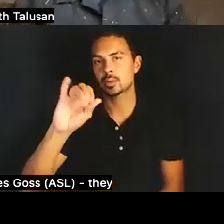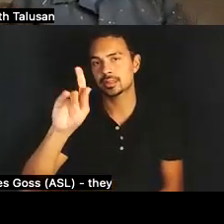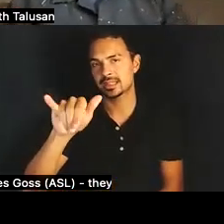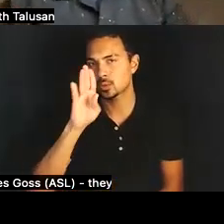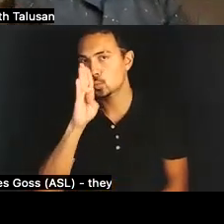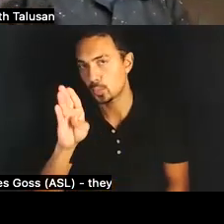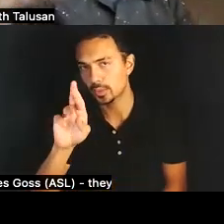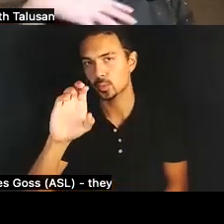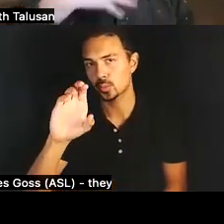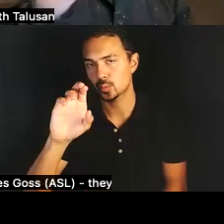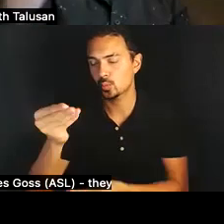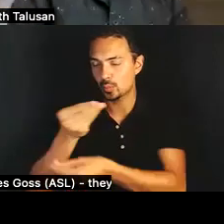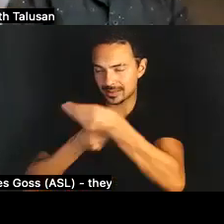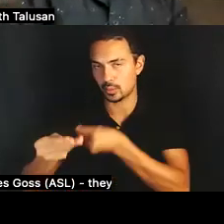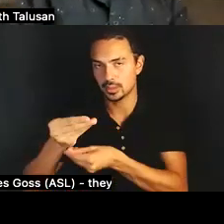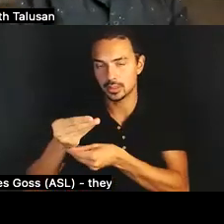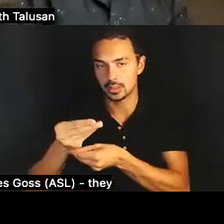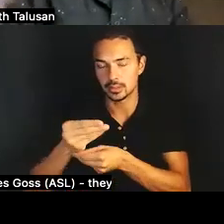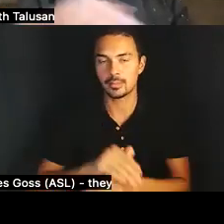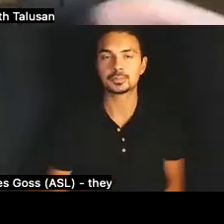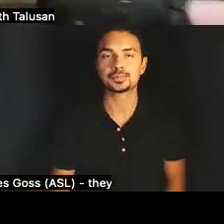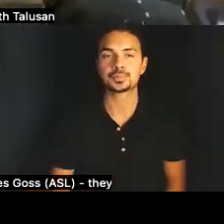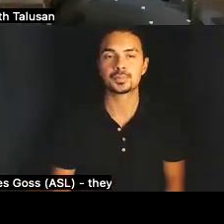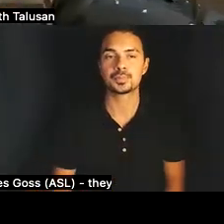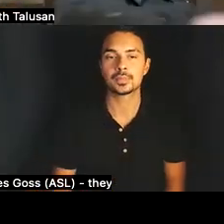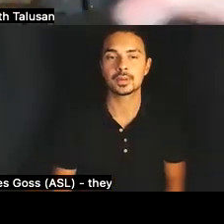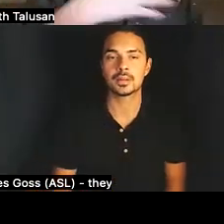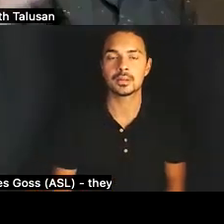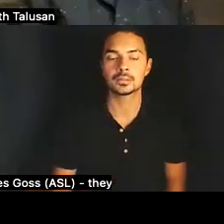you know, a part of the reason we network is so